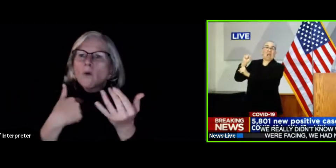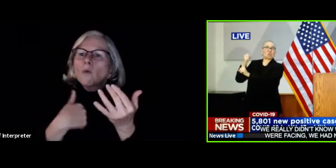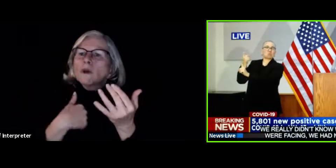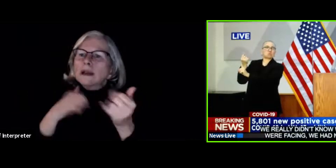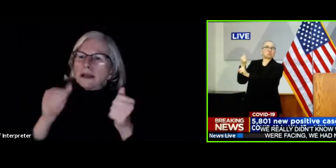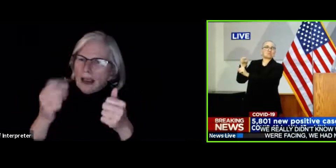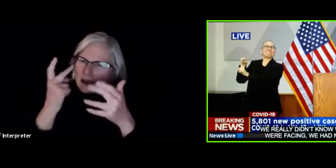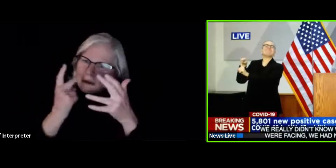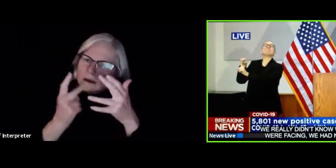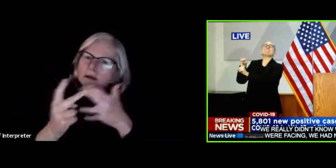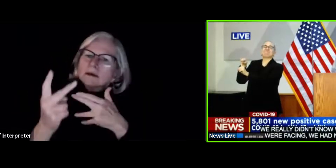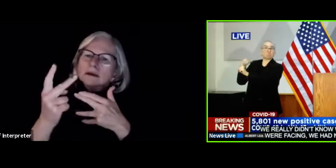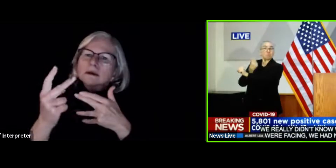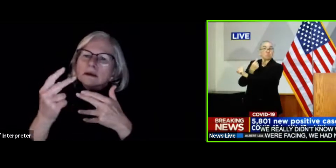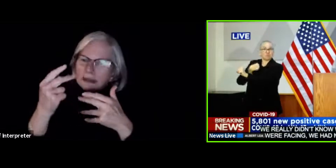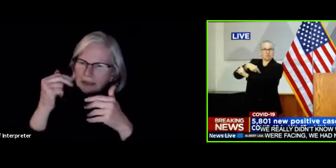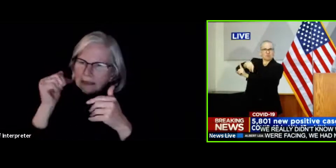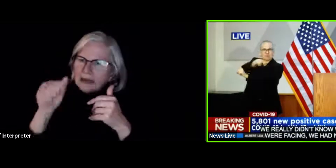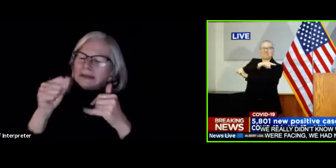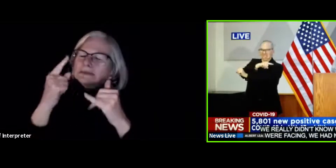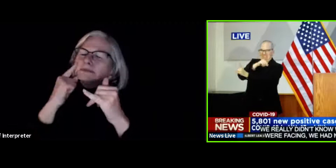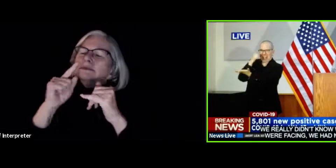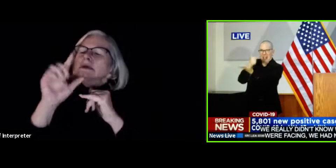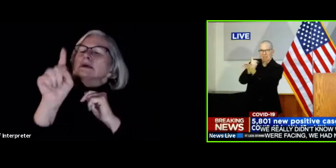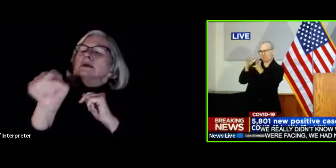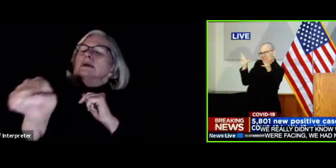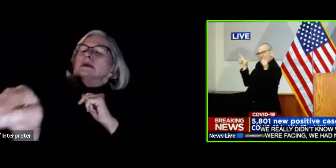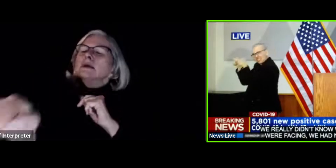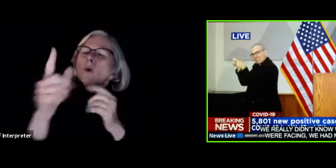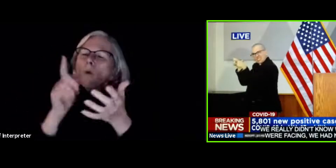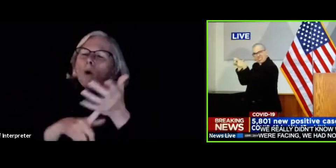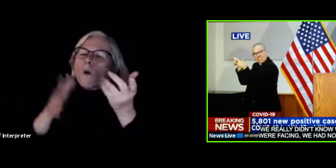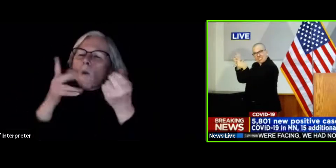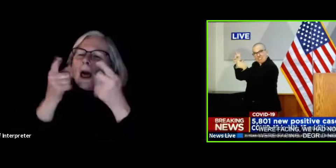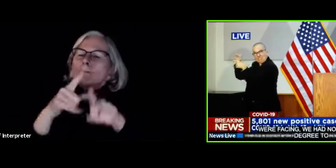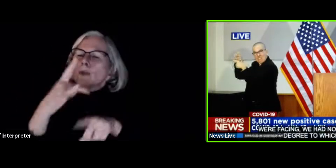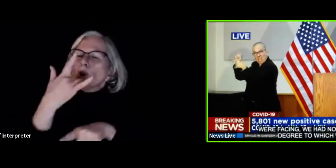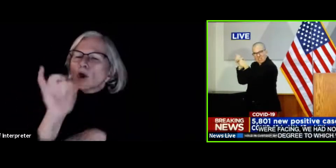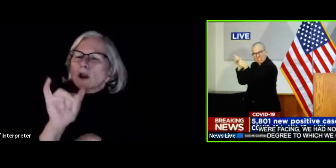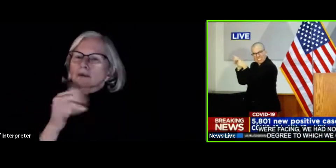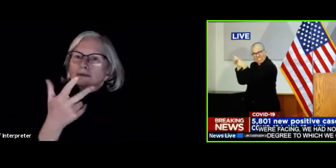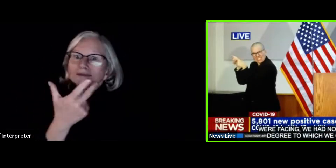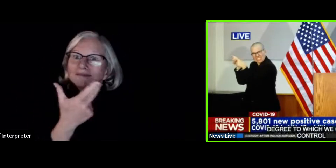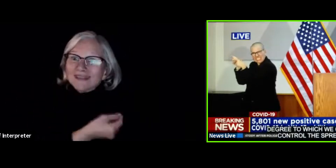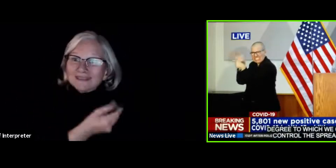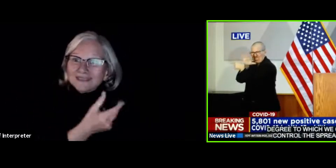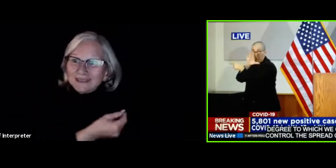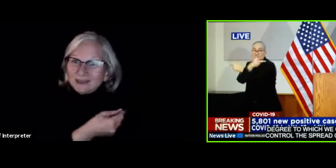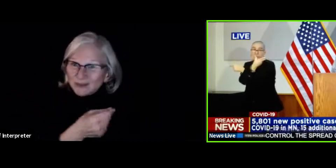WE KNOW IT'S NOT GOING TO BE A SHORT TUNNEL, THE VACCINE SUPPLY IS GOING TO BE LIMITED FOR SOME TIME, IT WILL TAKE TIME FOR THEM